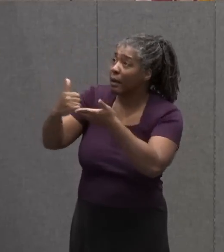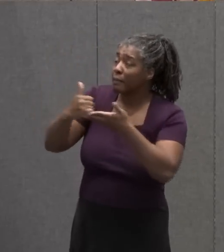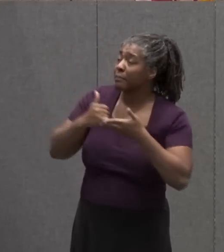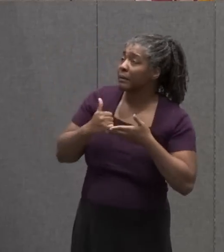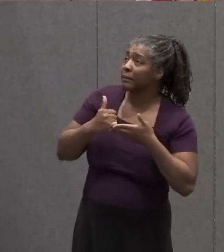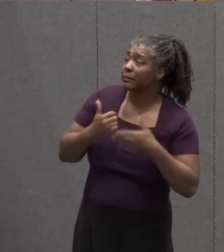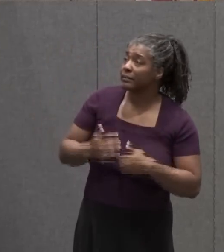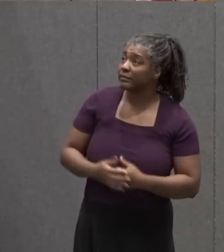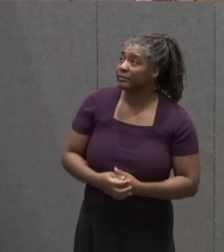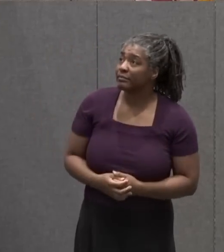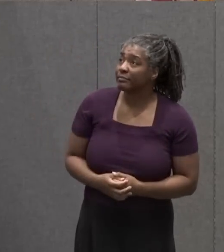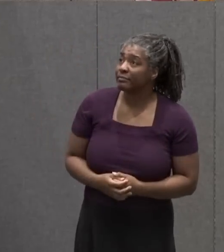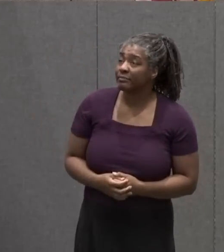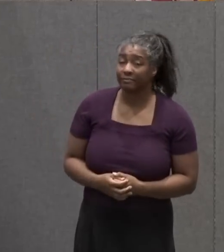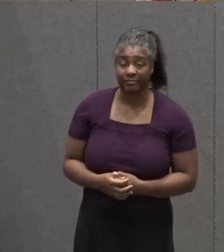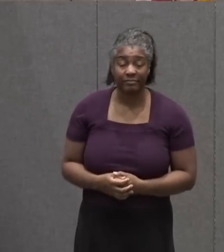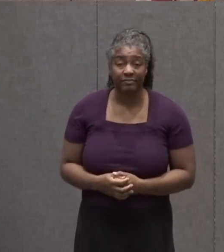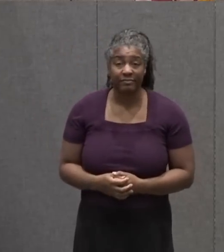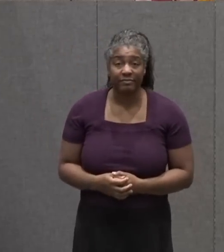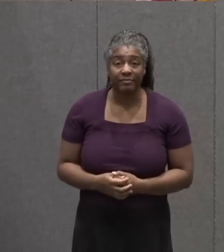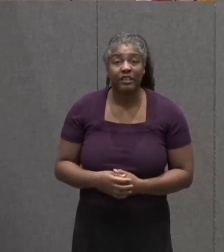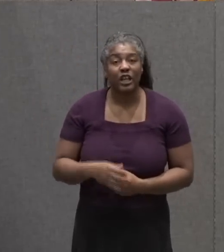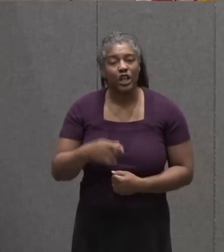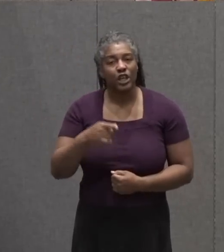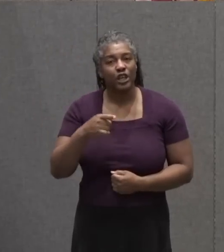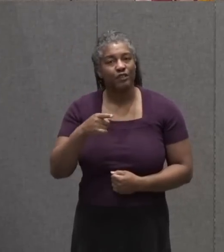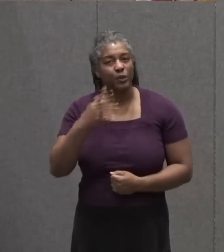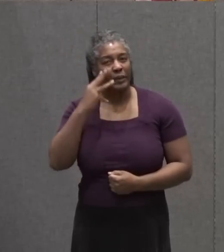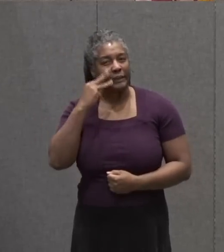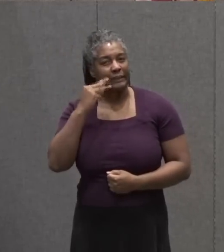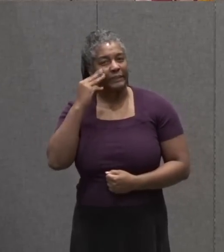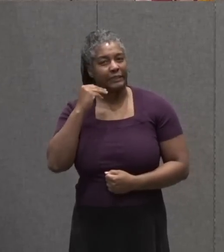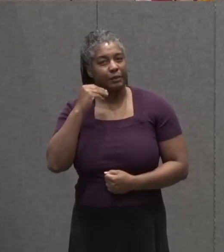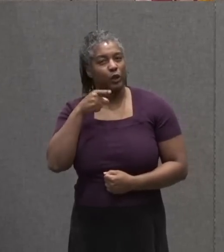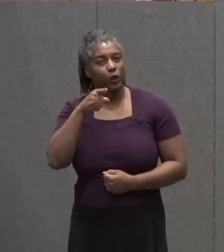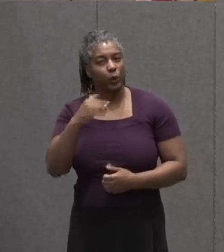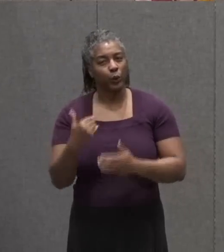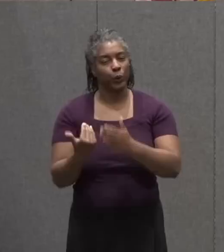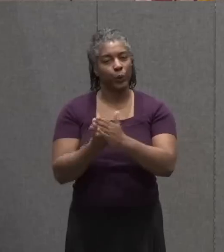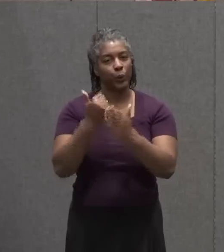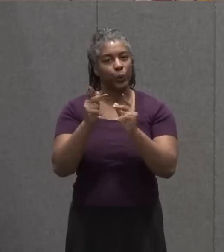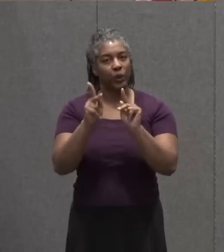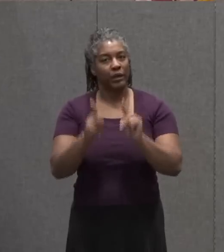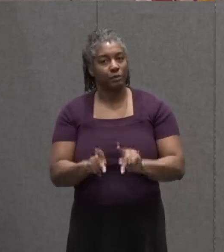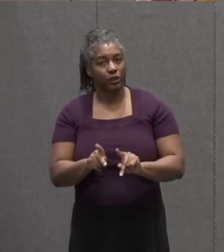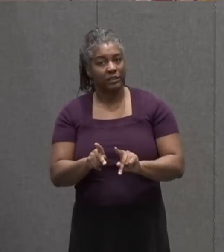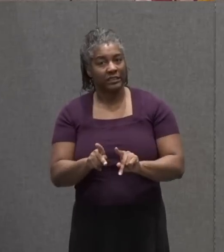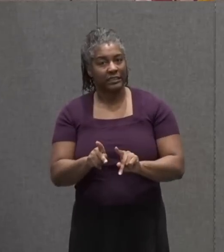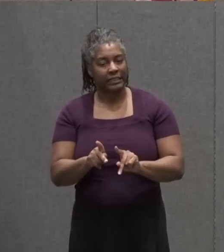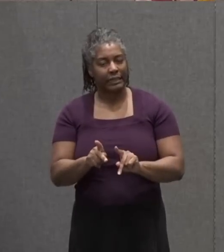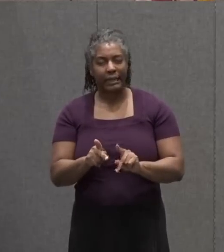Have you ever been somewhere new? How did you stay safe? Did you go with the grown up you knew?